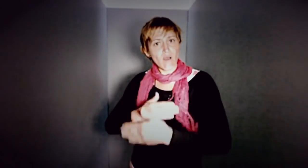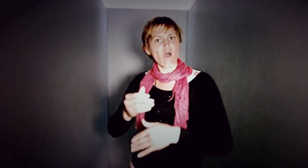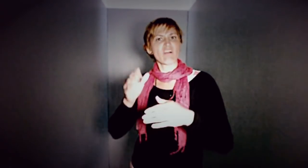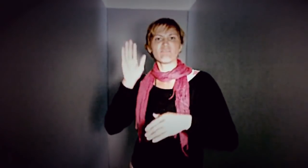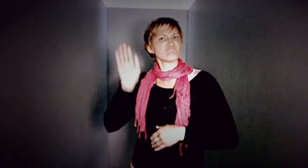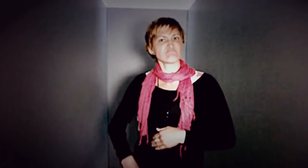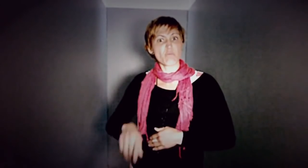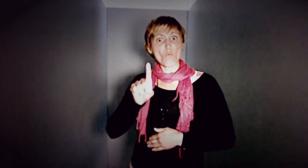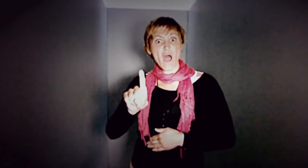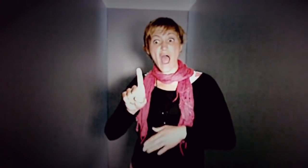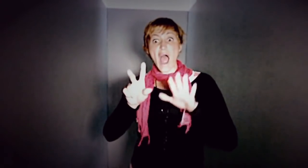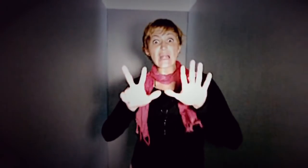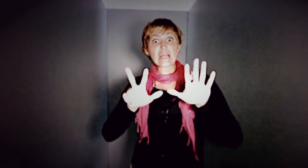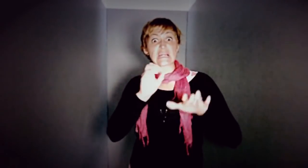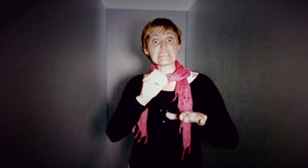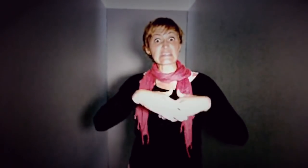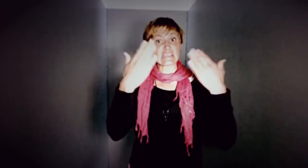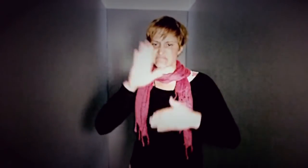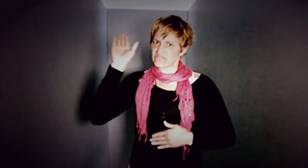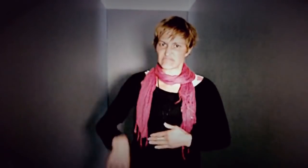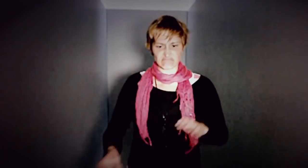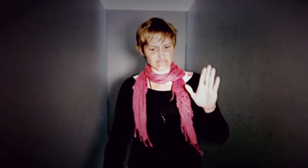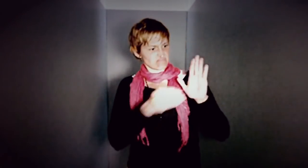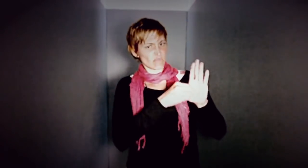Over the years, the 180 days lock up